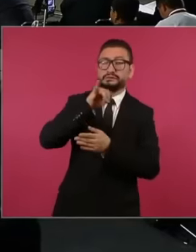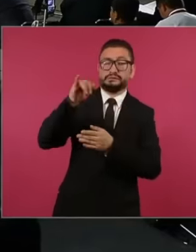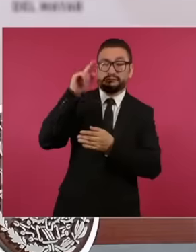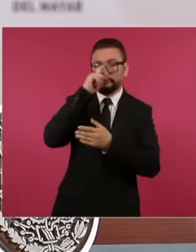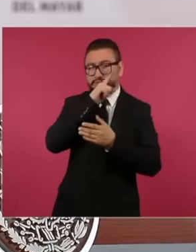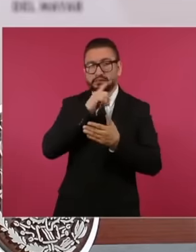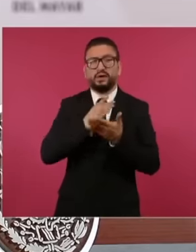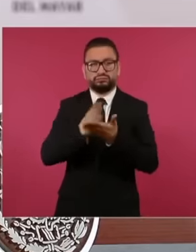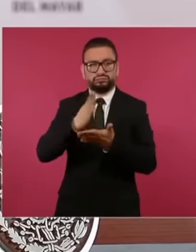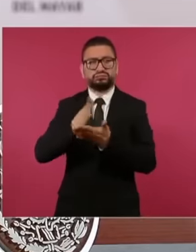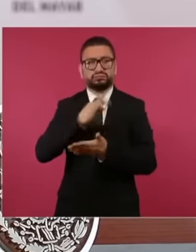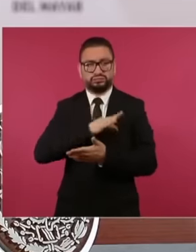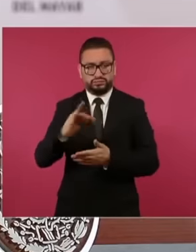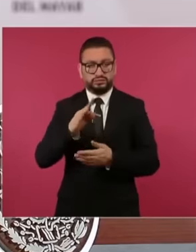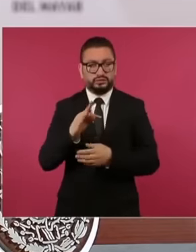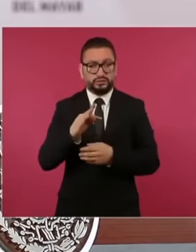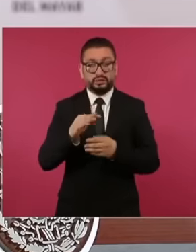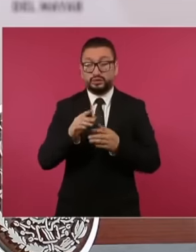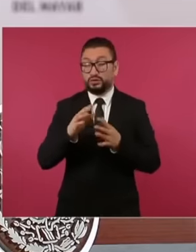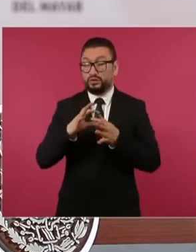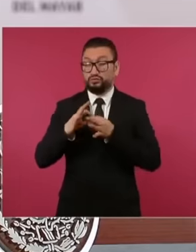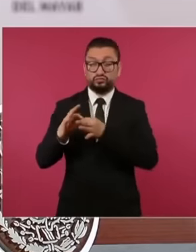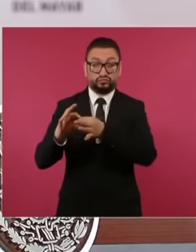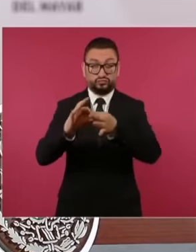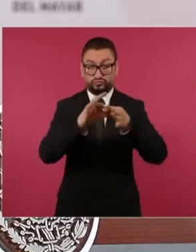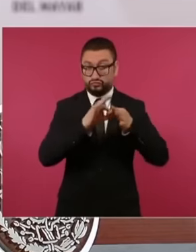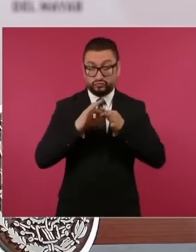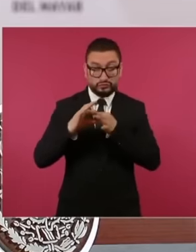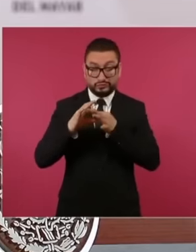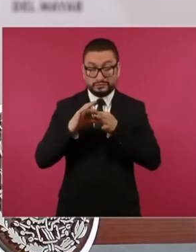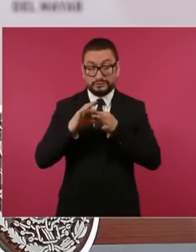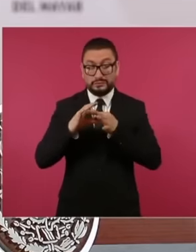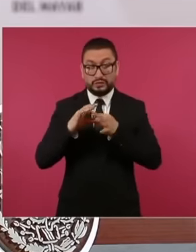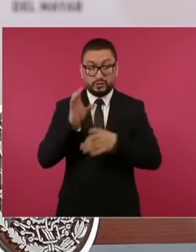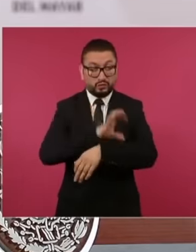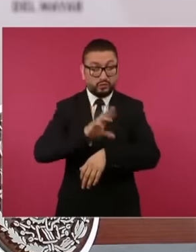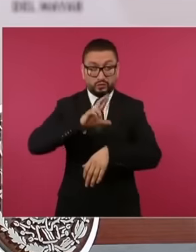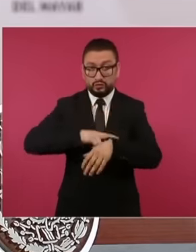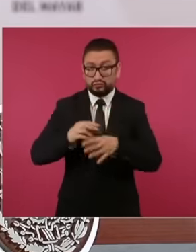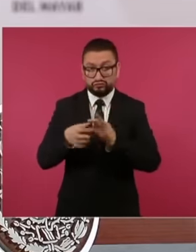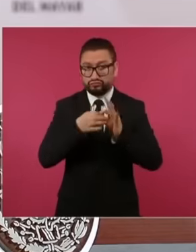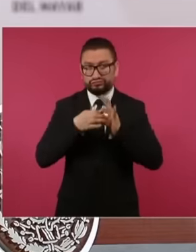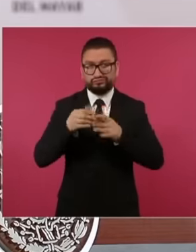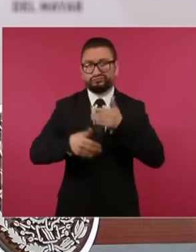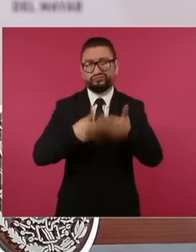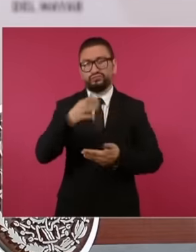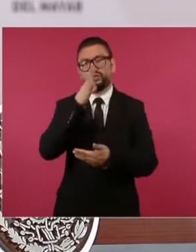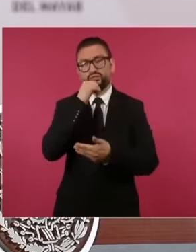collaboration and coordination of everyone, it would not have been possible to advance. We greatly thank